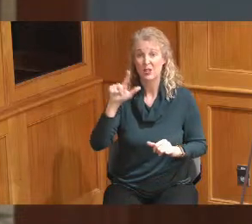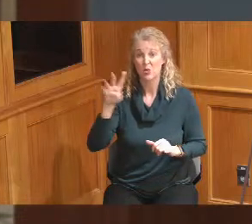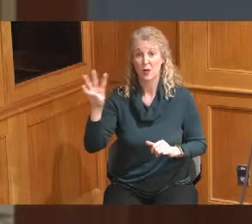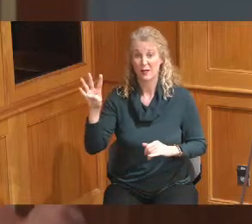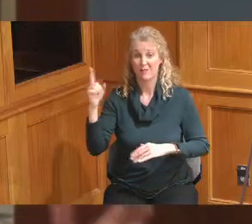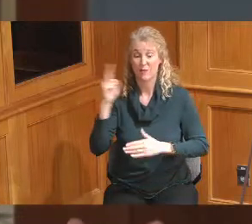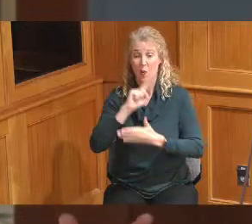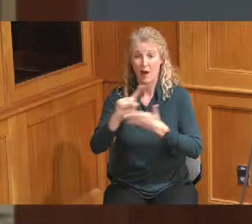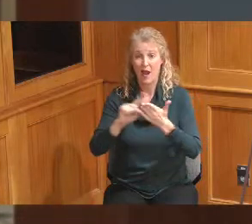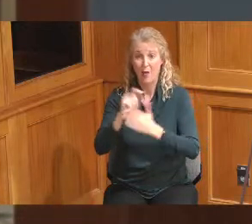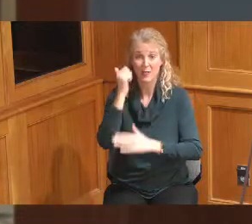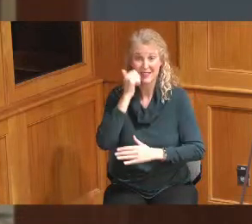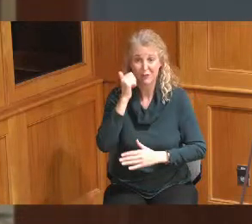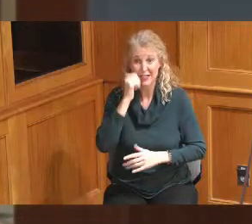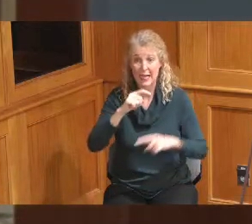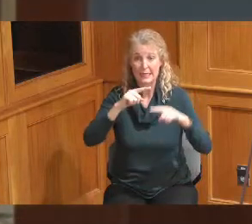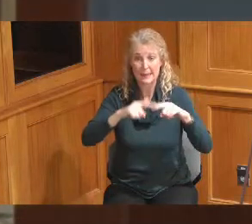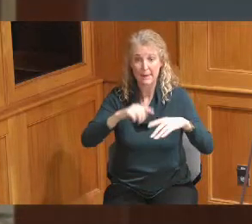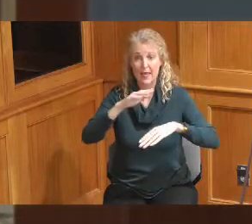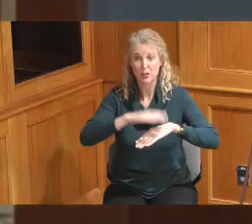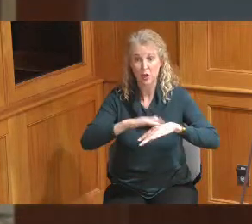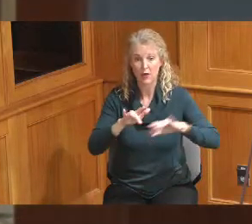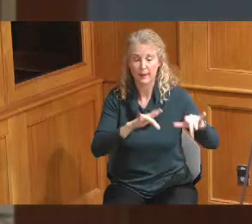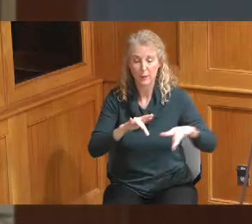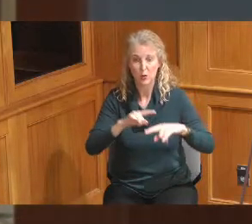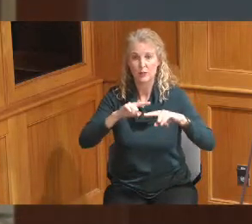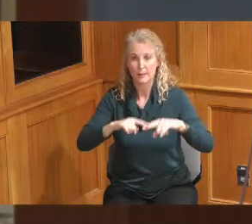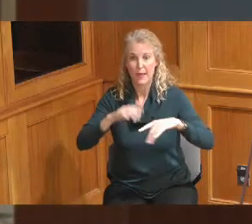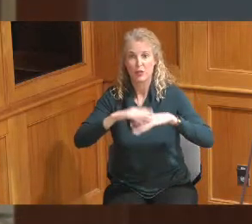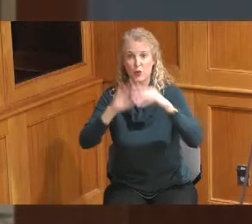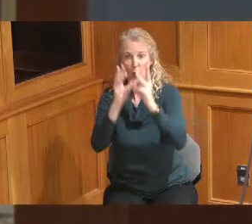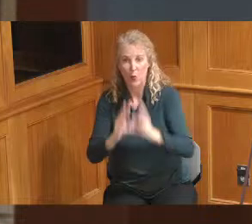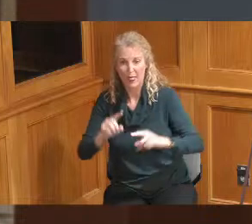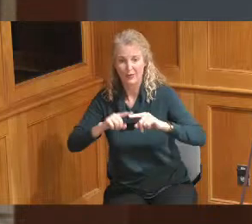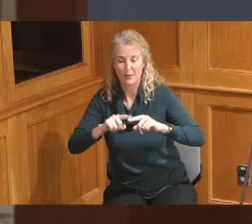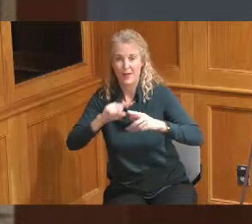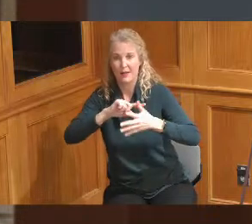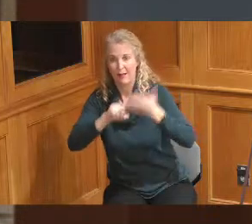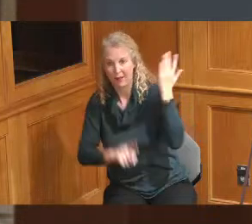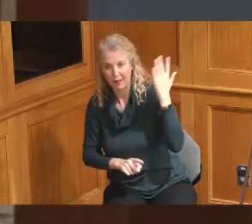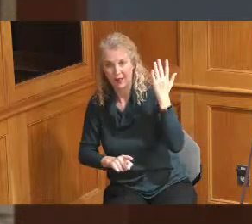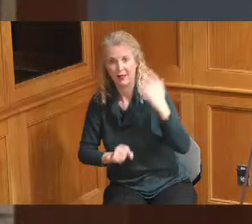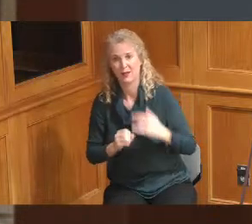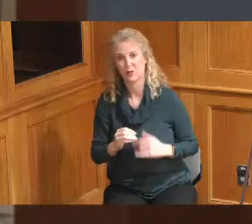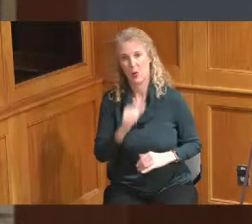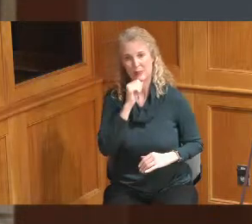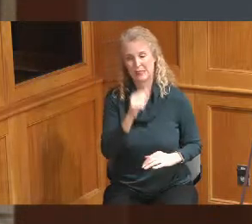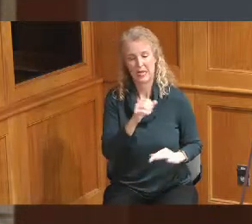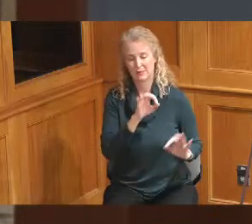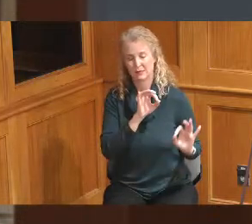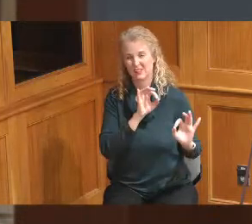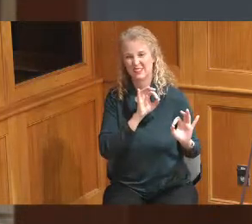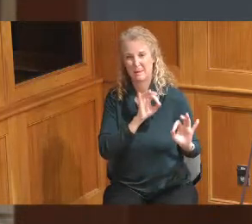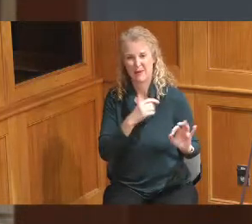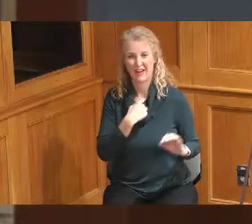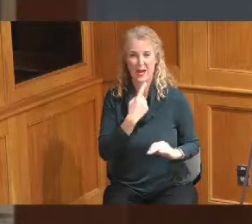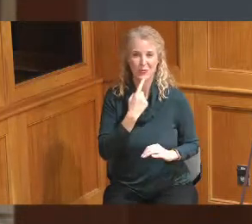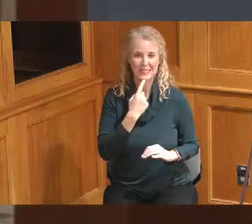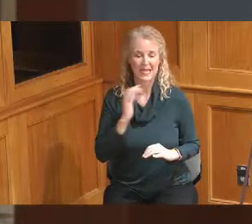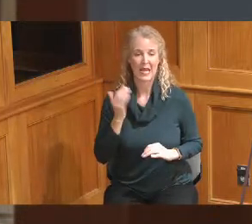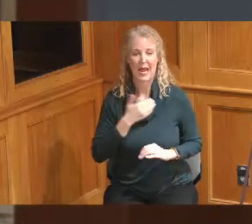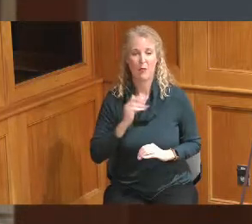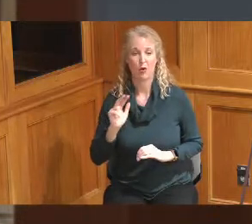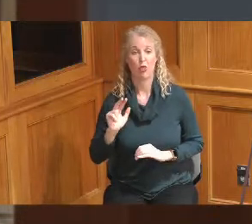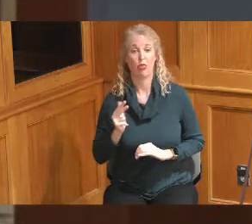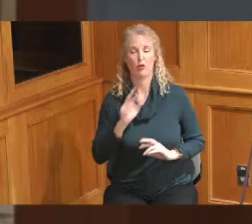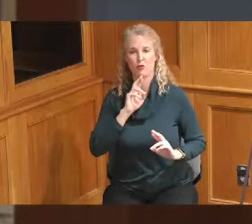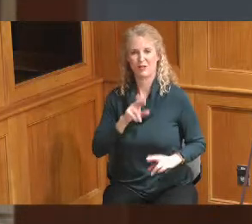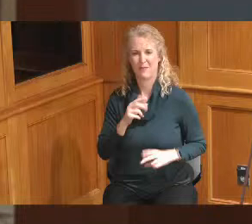the repeaters working so it's it's it's sort of the third tier system at this point and because